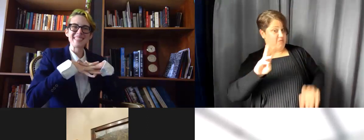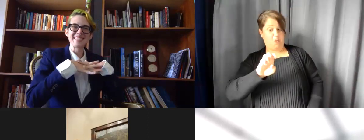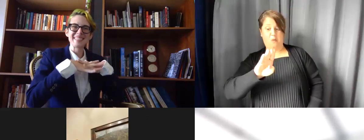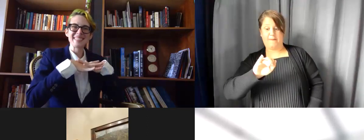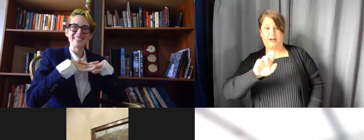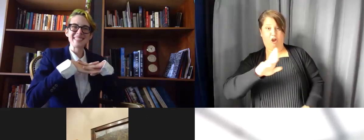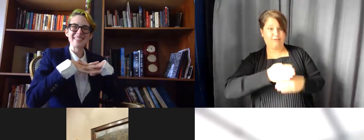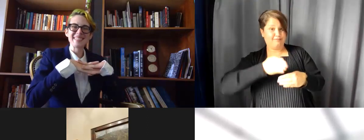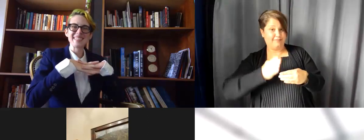Jordan Radford: Kirby.